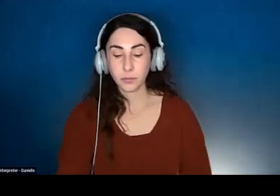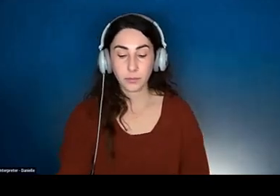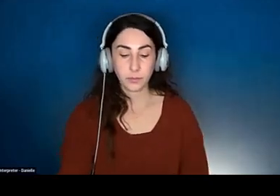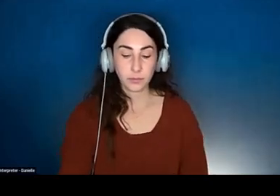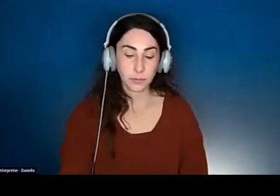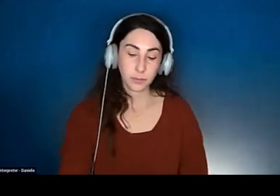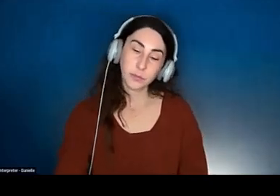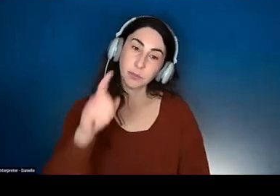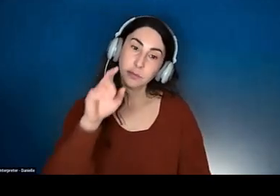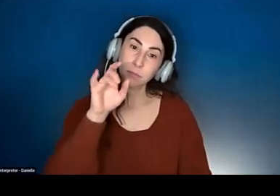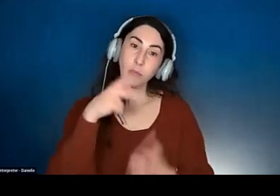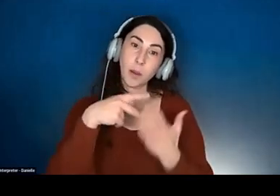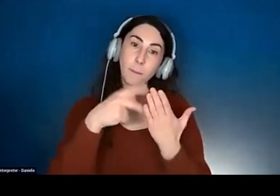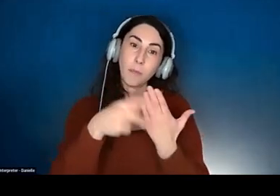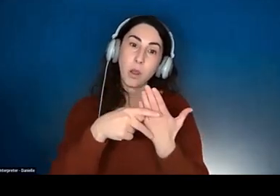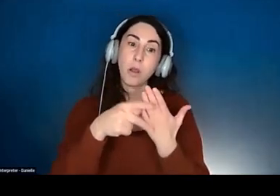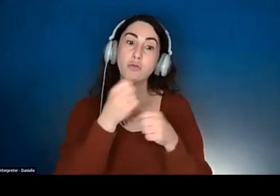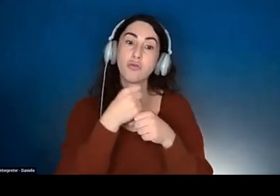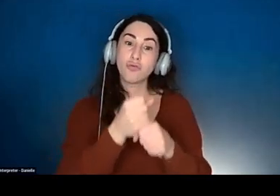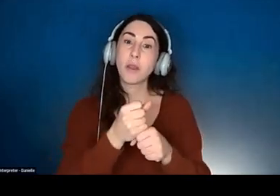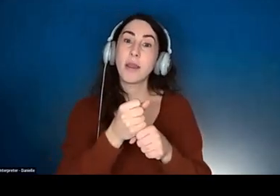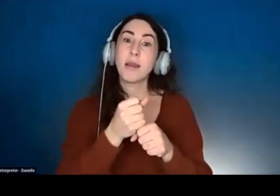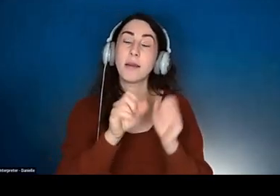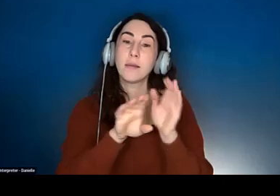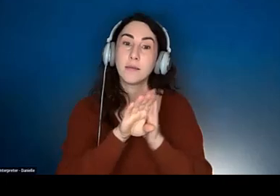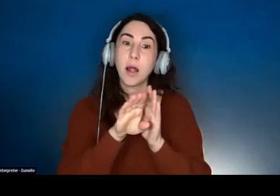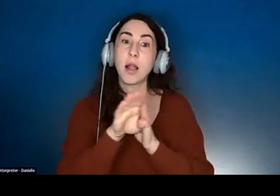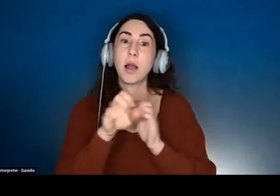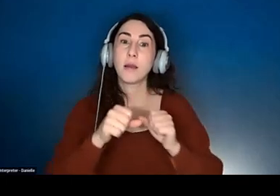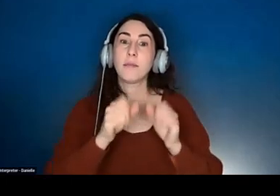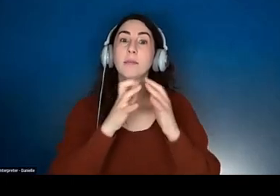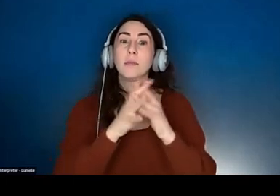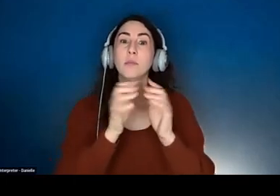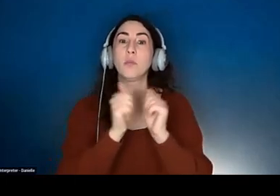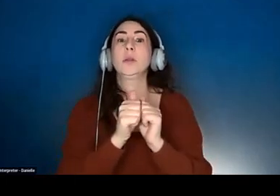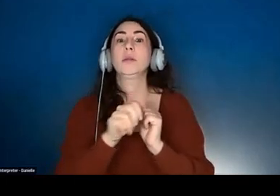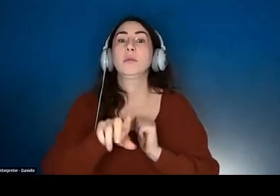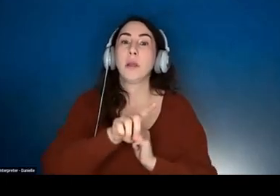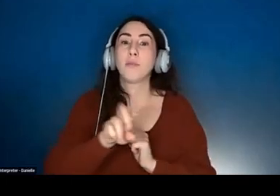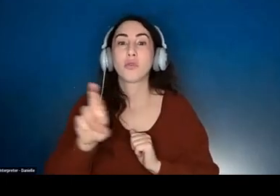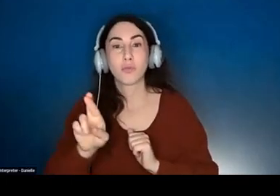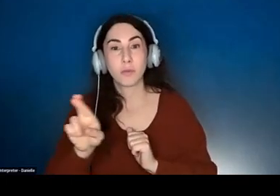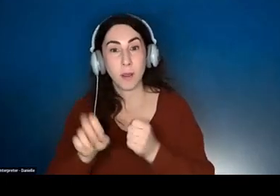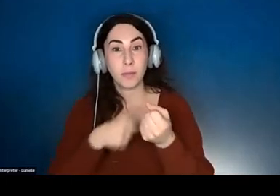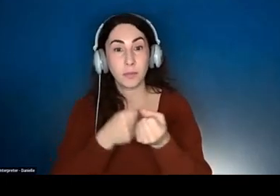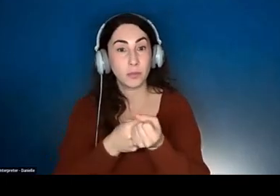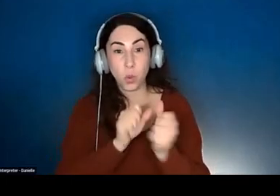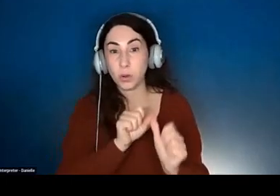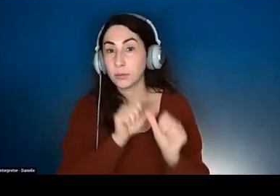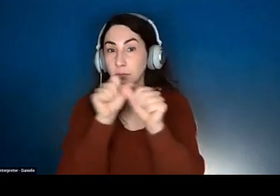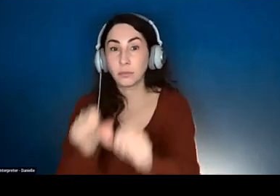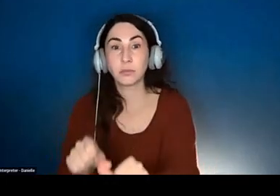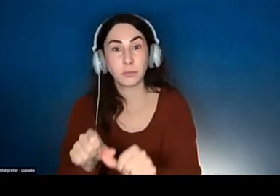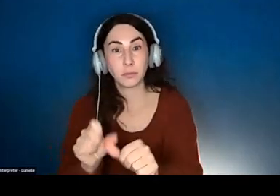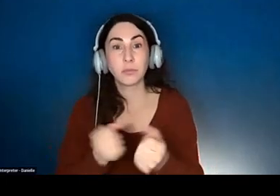created and developed with bipartisan support and has continued to have bipartisan support, including for